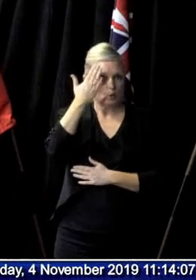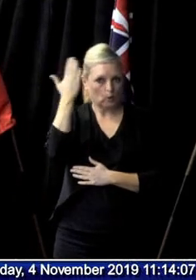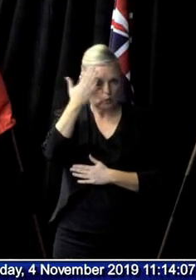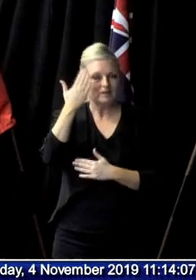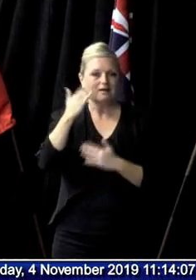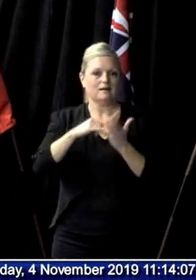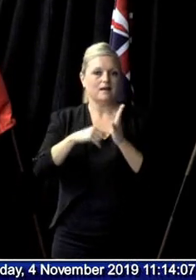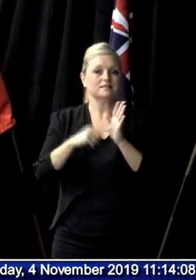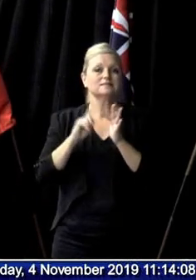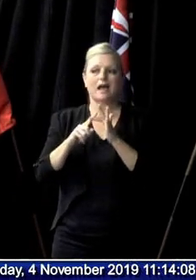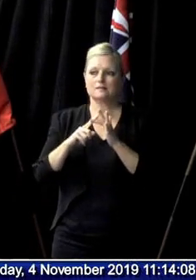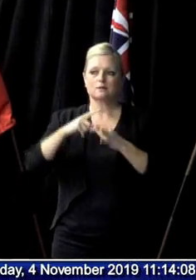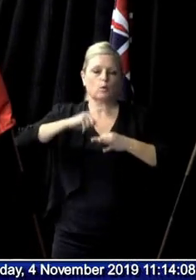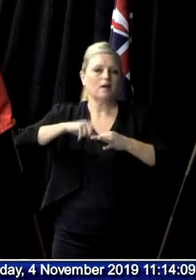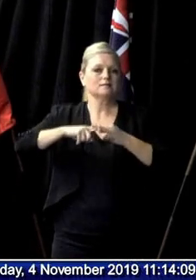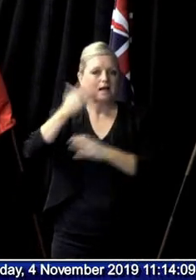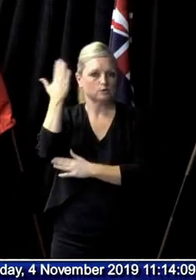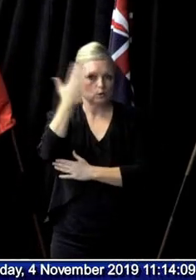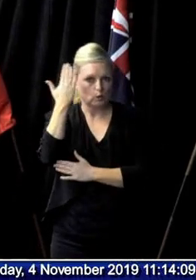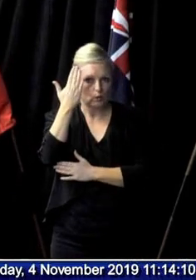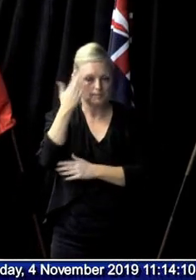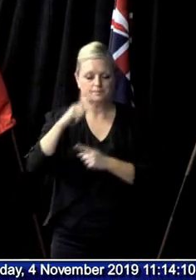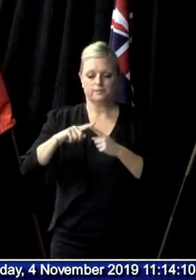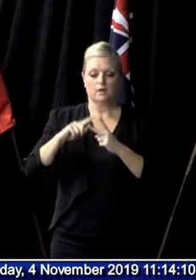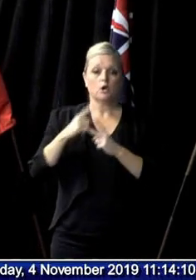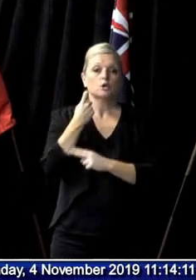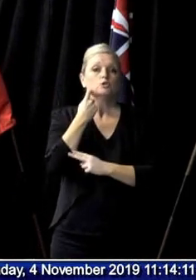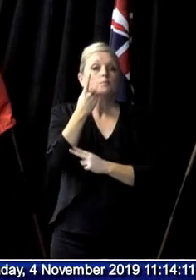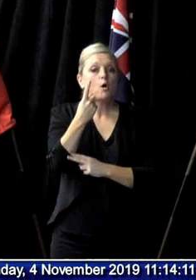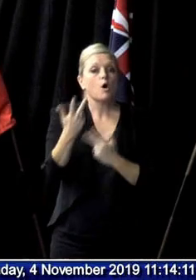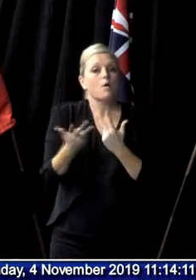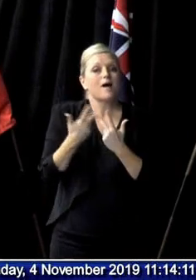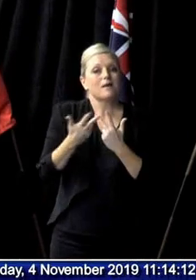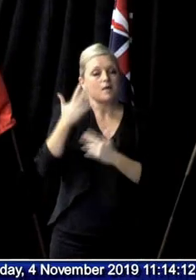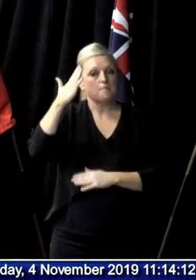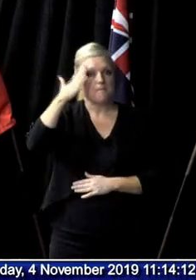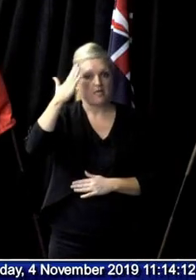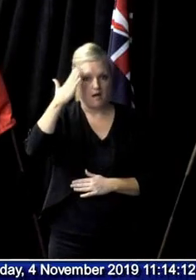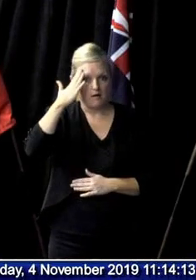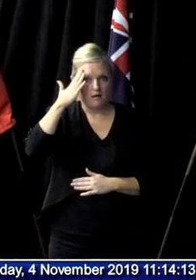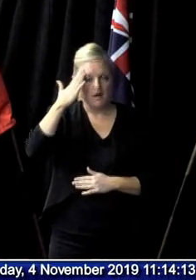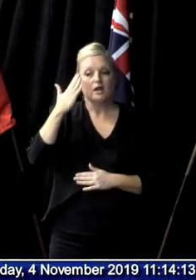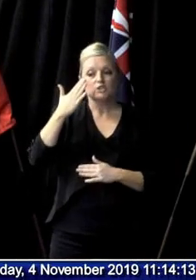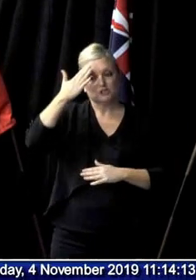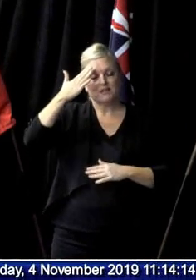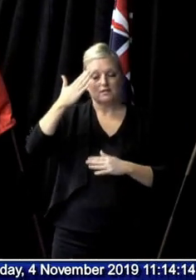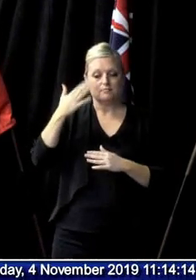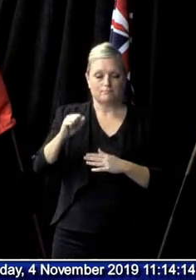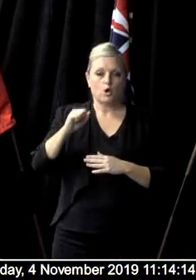We will hear from another parent tomorrow who will speak of her experiences both as a parent of children with disability and the education system in Queensland,